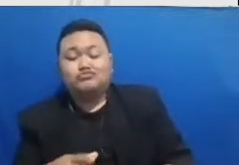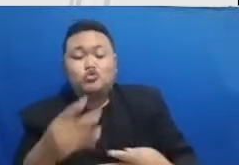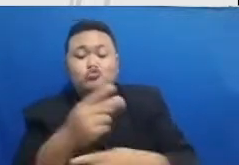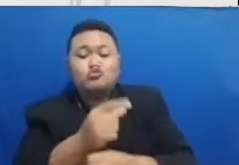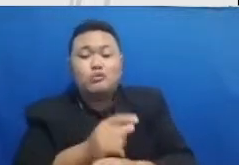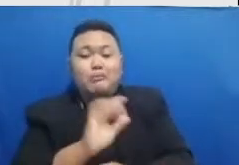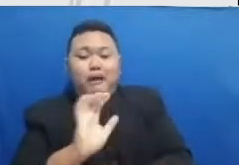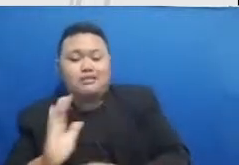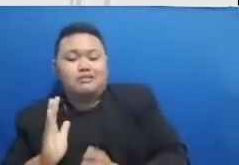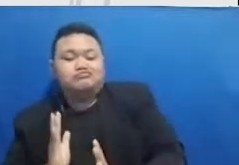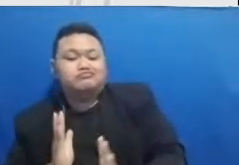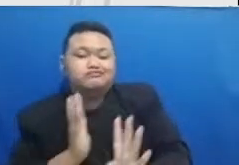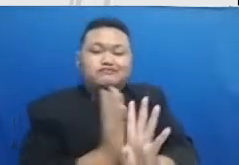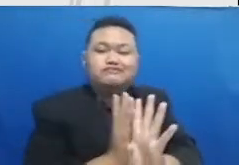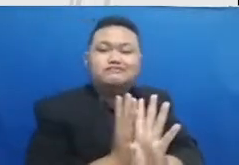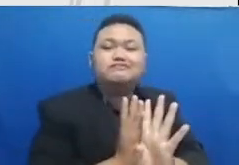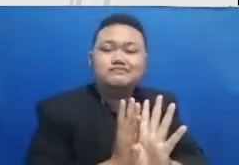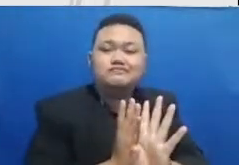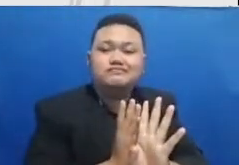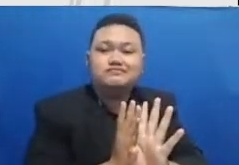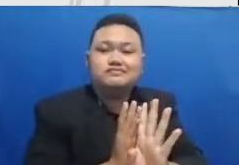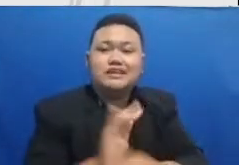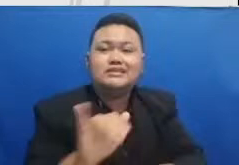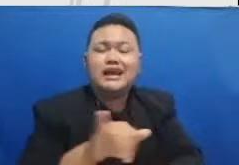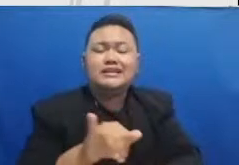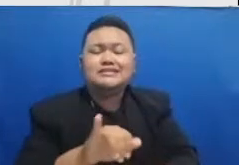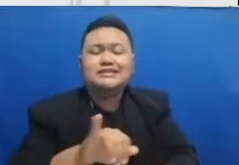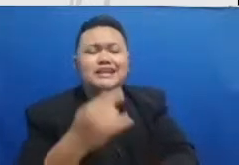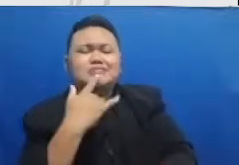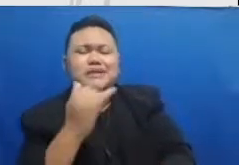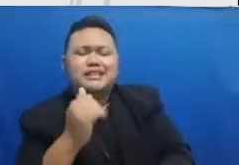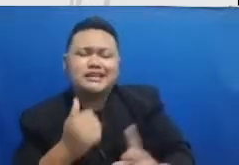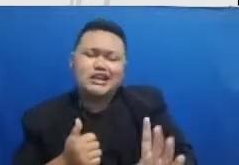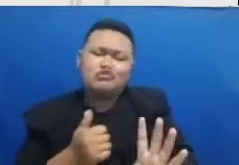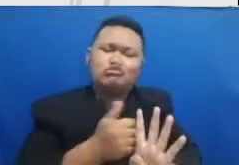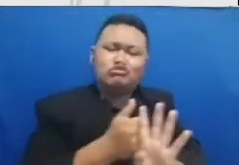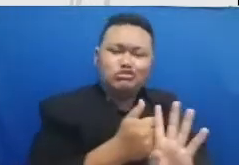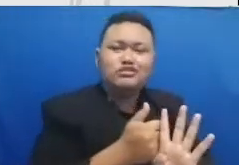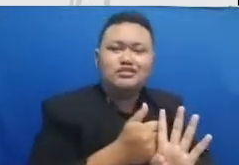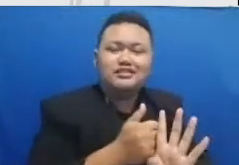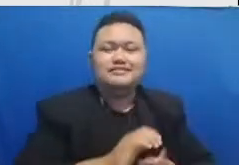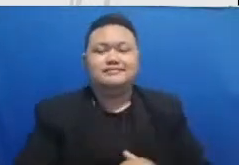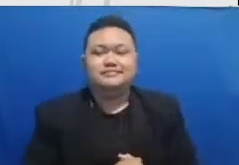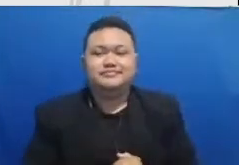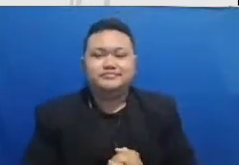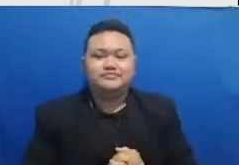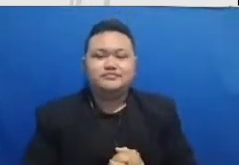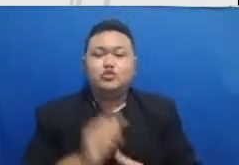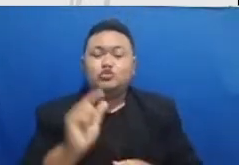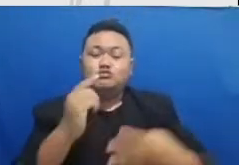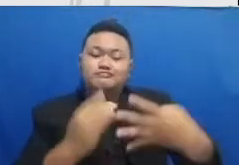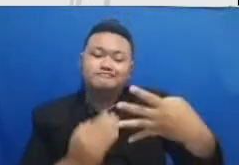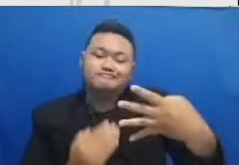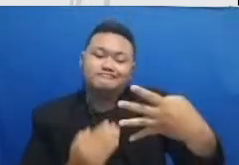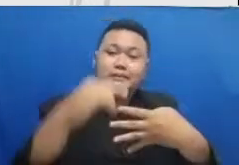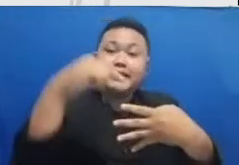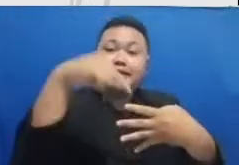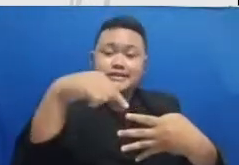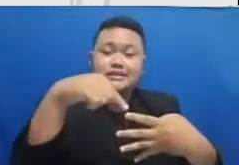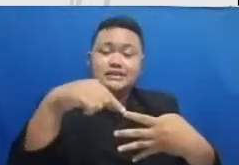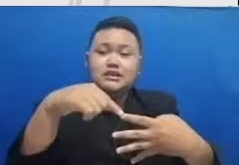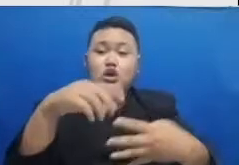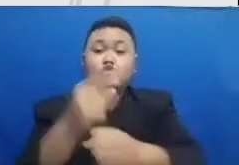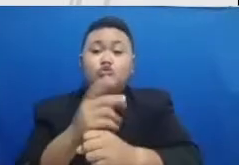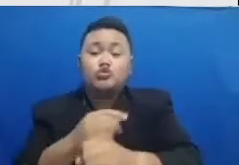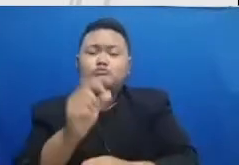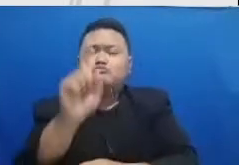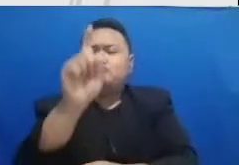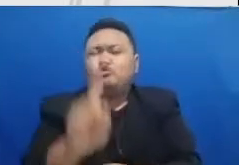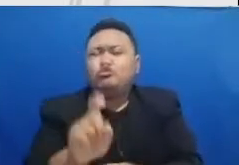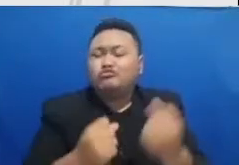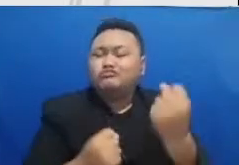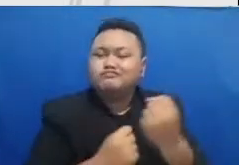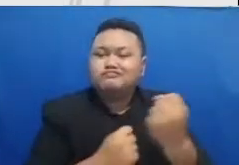and was also modifications need all the support policy from the school leadership Hi, one thing